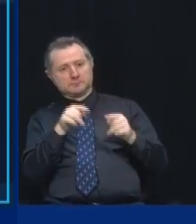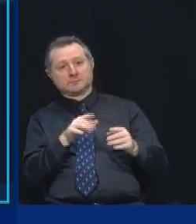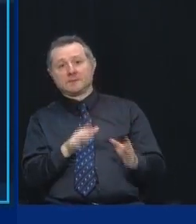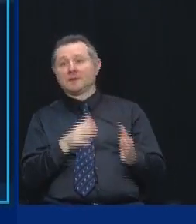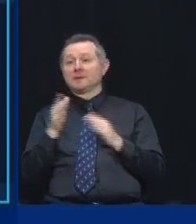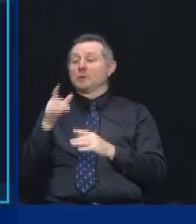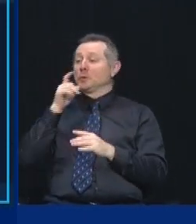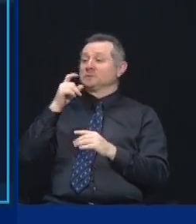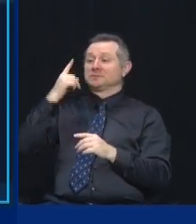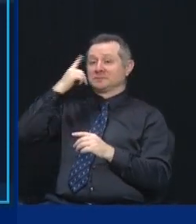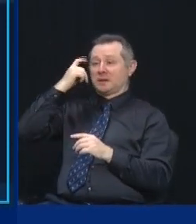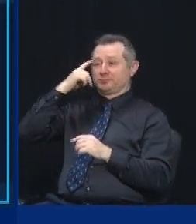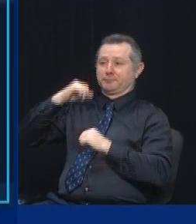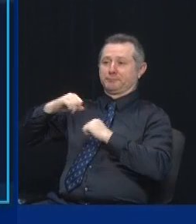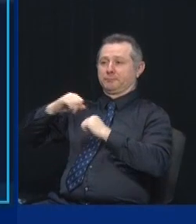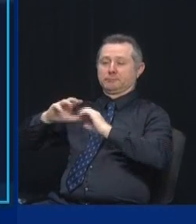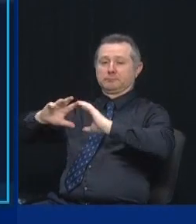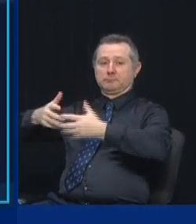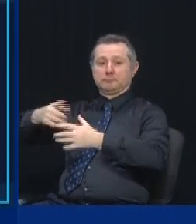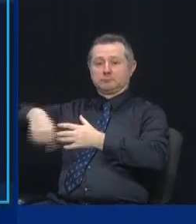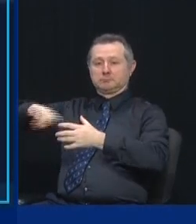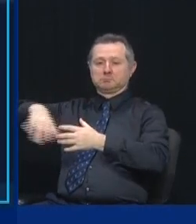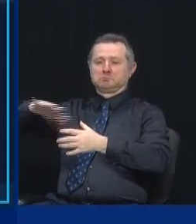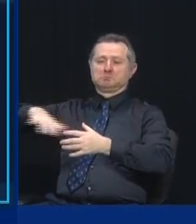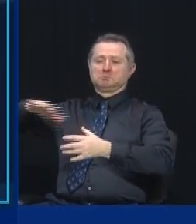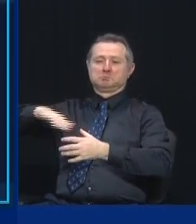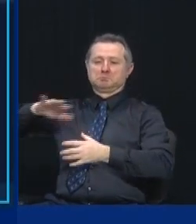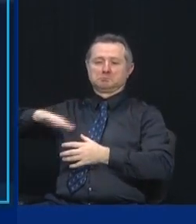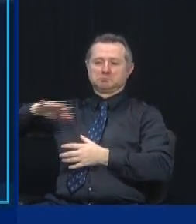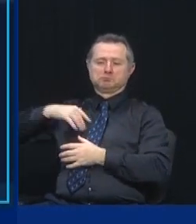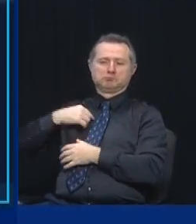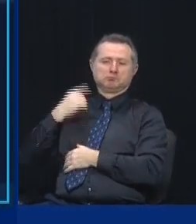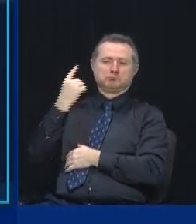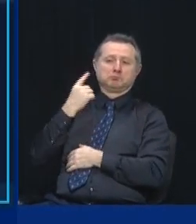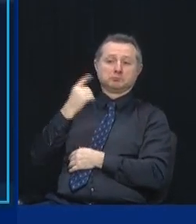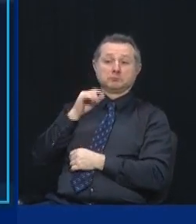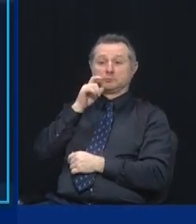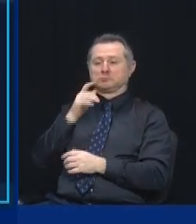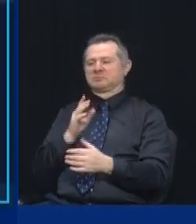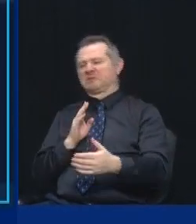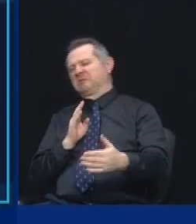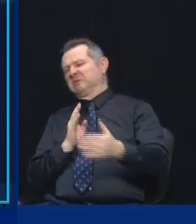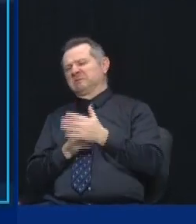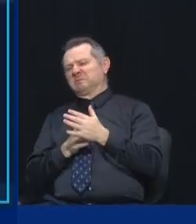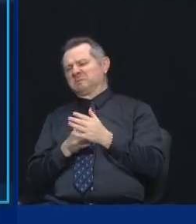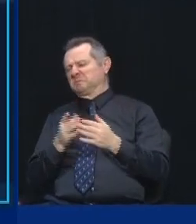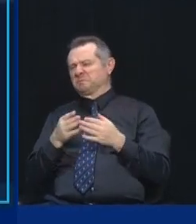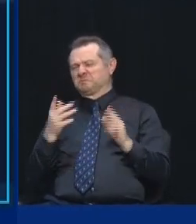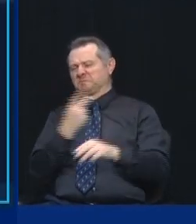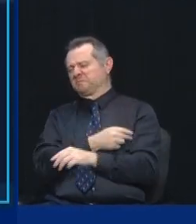RESPONSIBILITY. BUT THAT'S OUR TARGET.